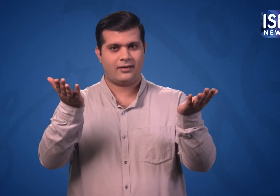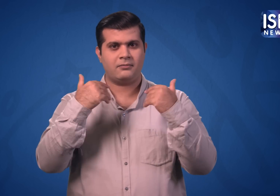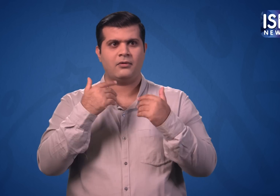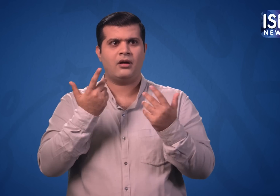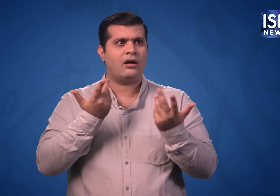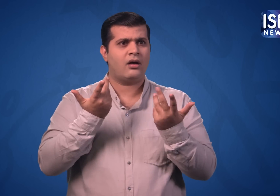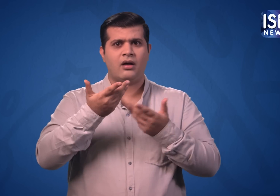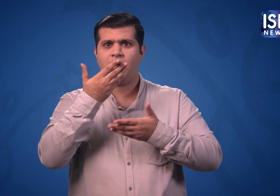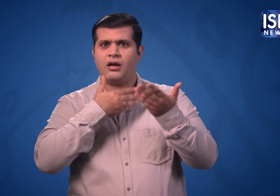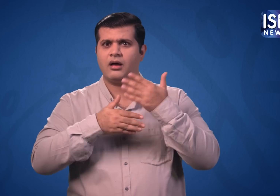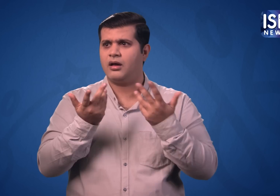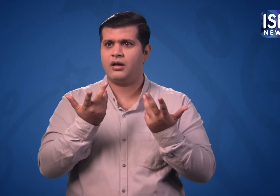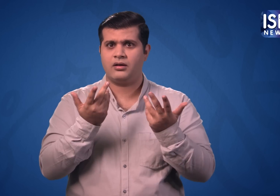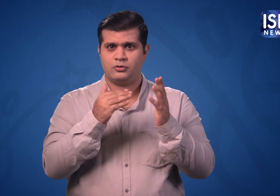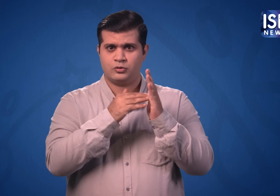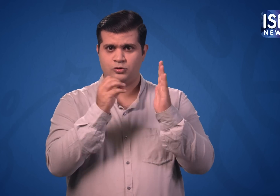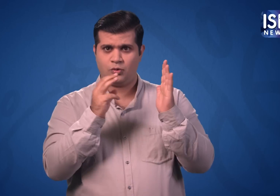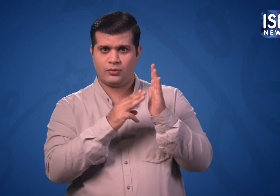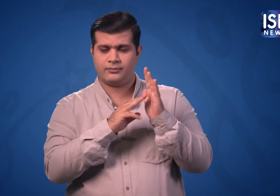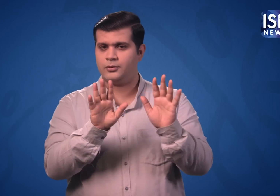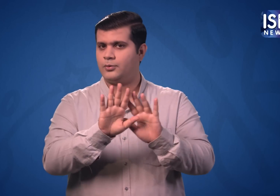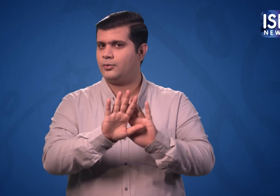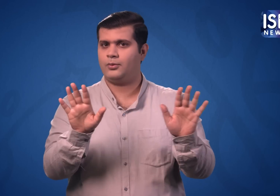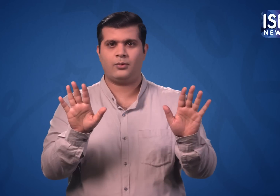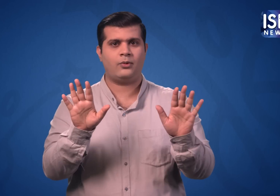This is not a virtual course.